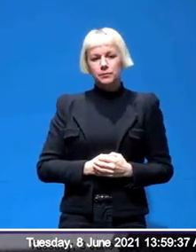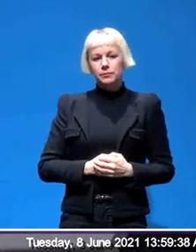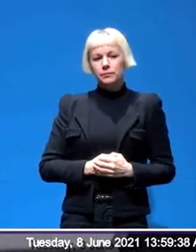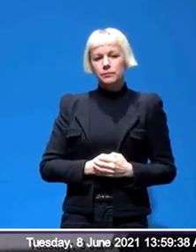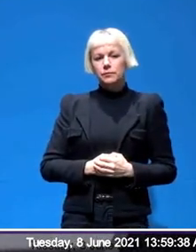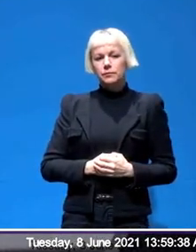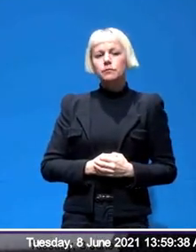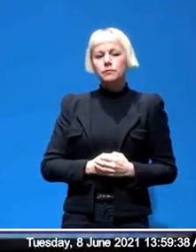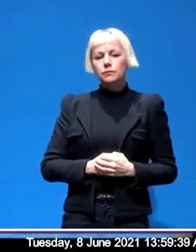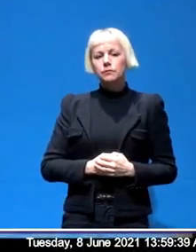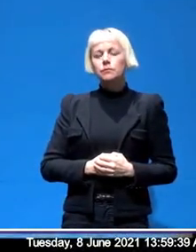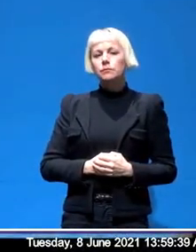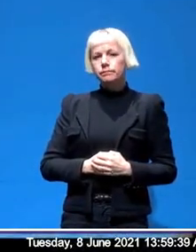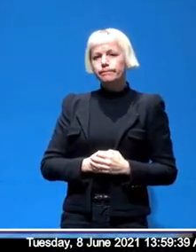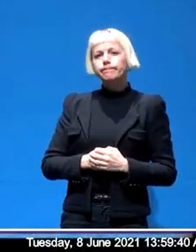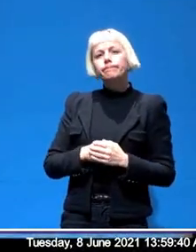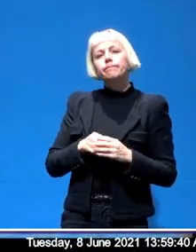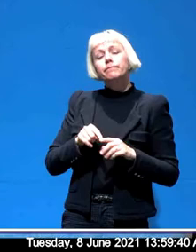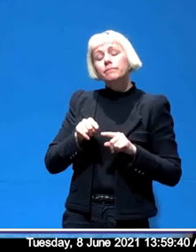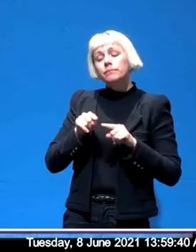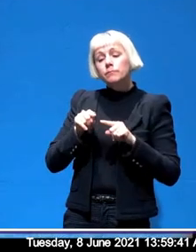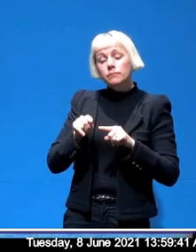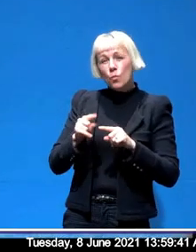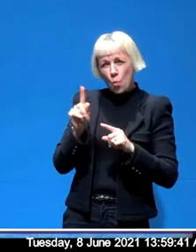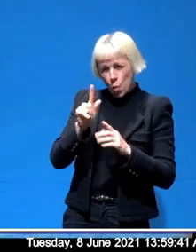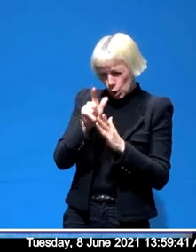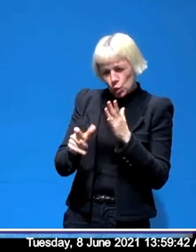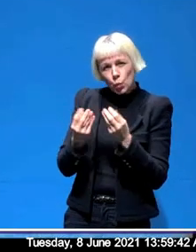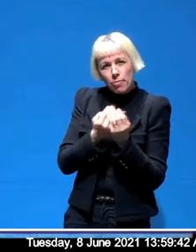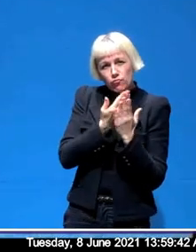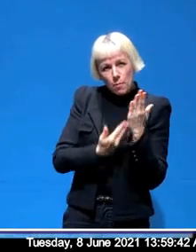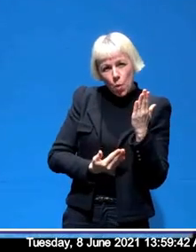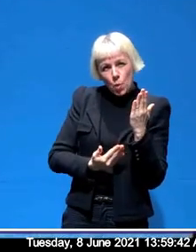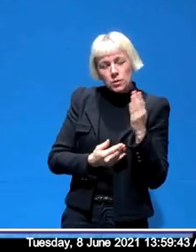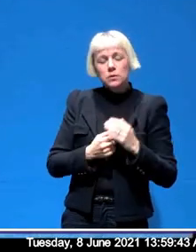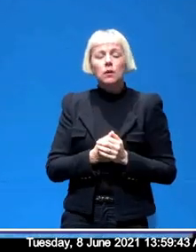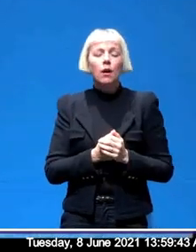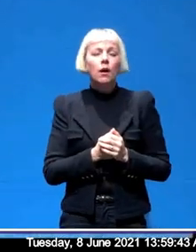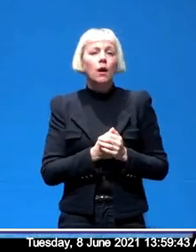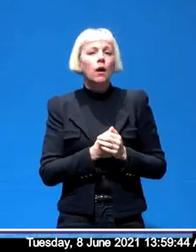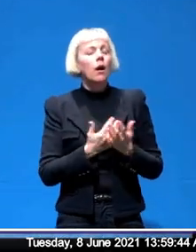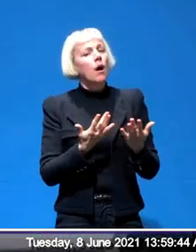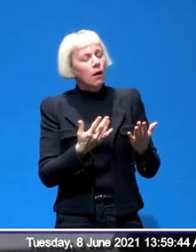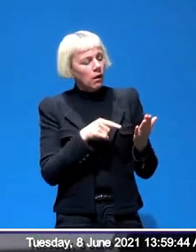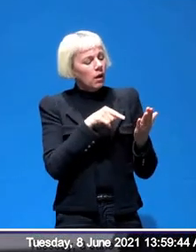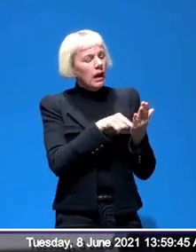What would you do with it? That would be --- would ensure that the shift supervisor